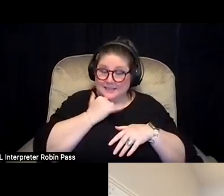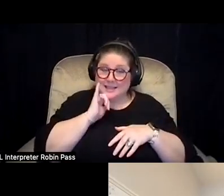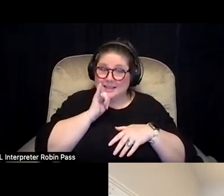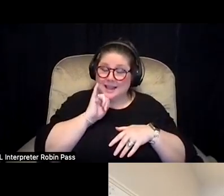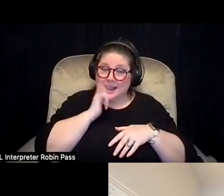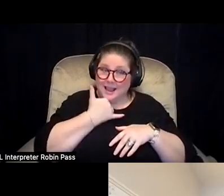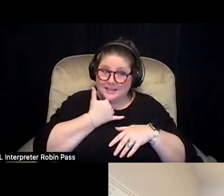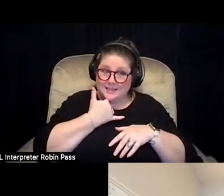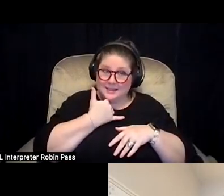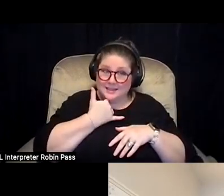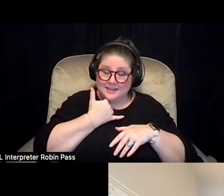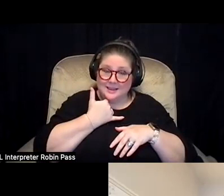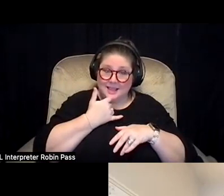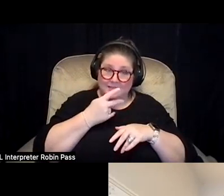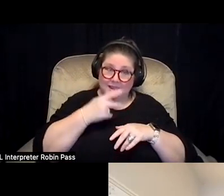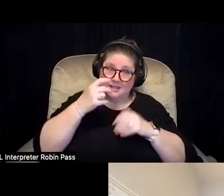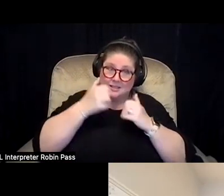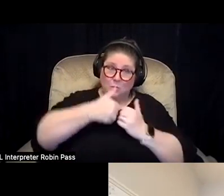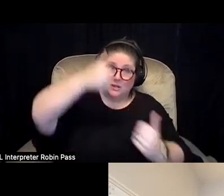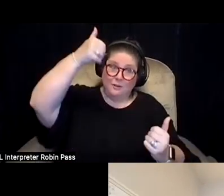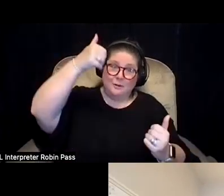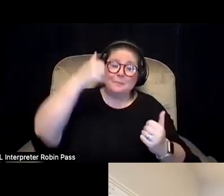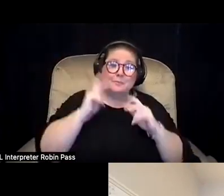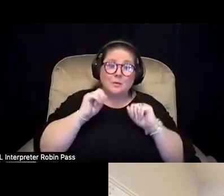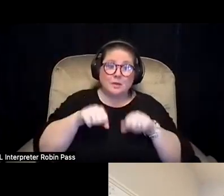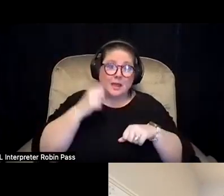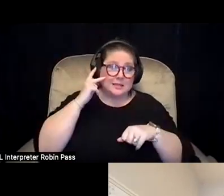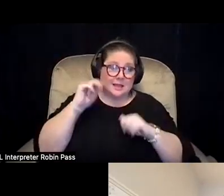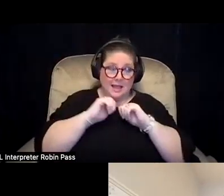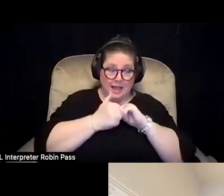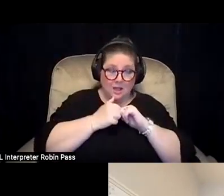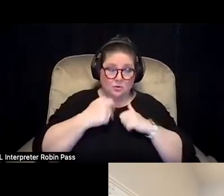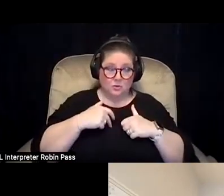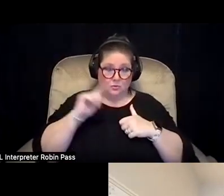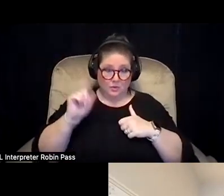see where where you live how you live the social and economic status of people in the community